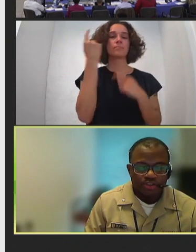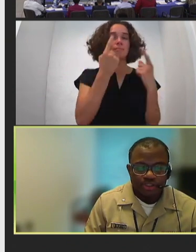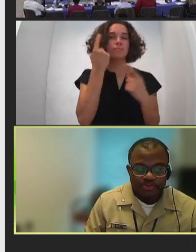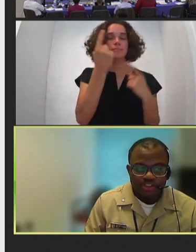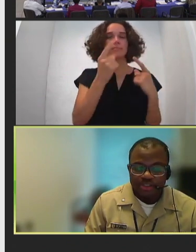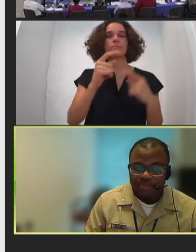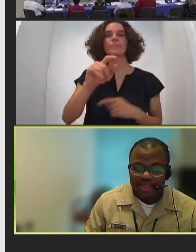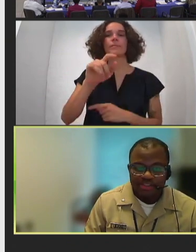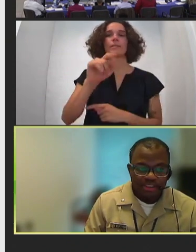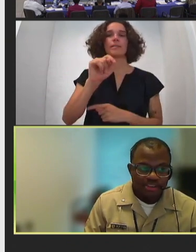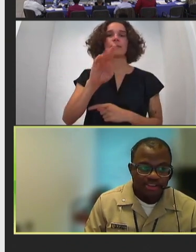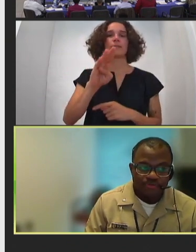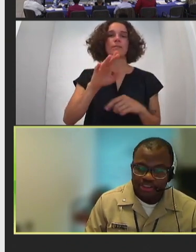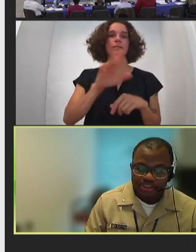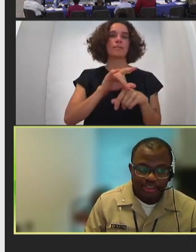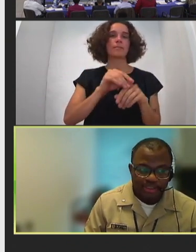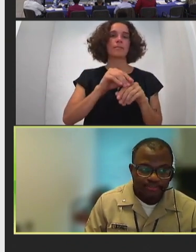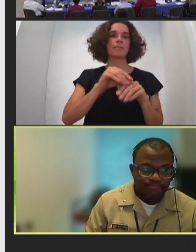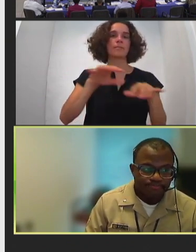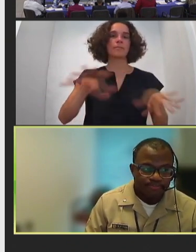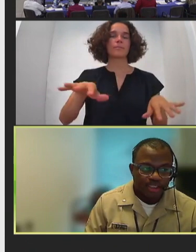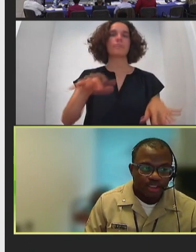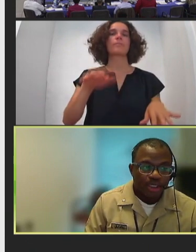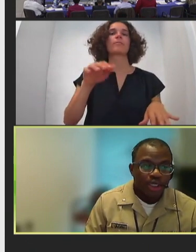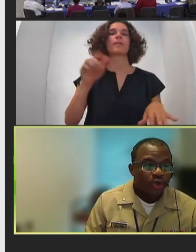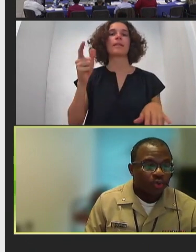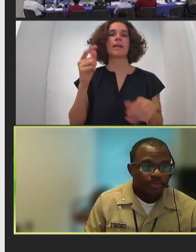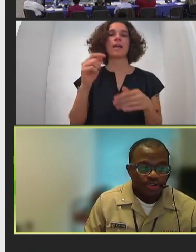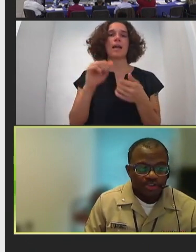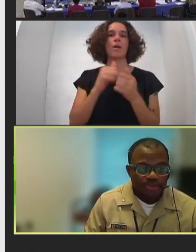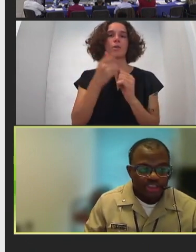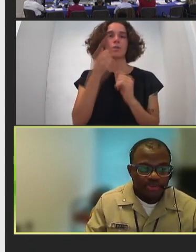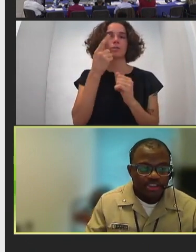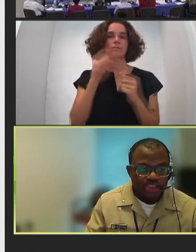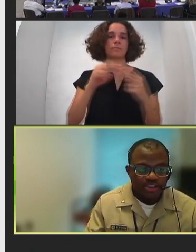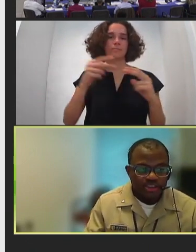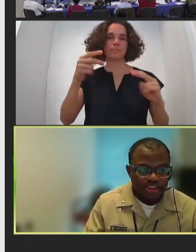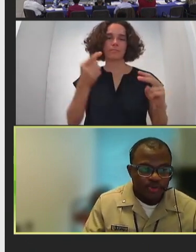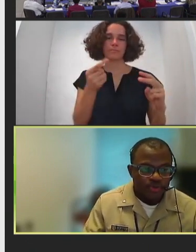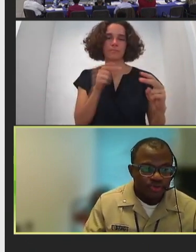transmission and pathogenesis for just a minute. When a person with TB disease is exposed to